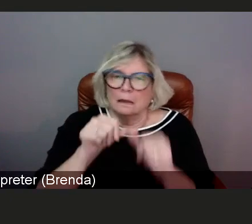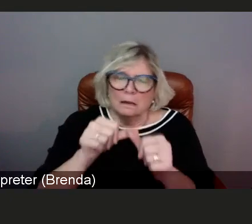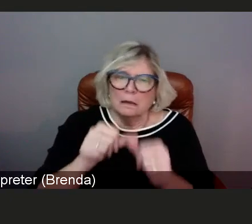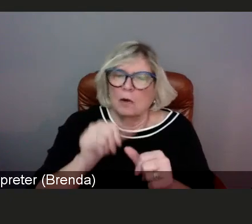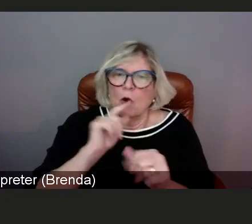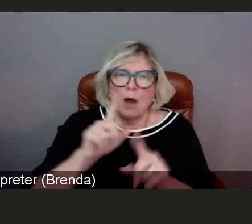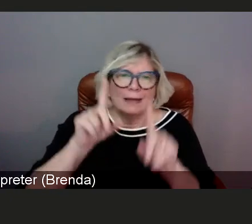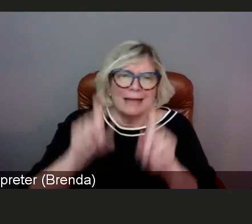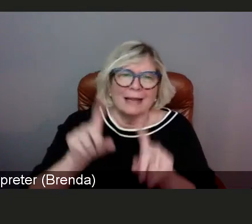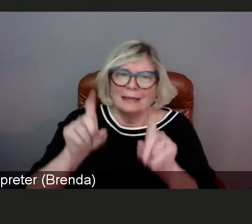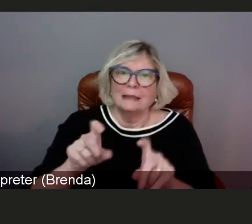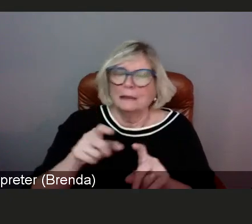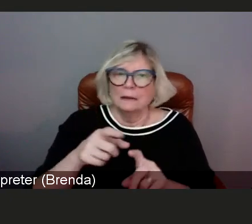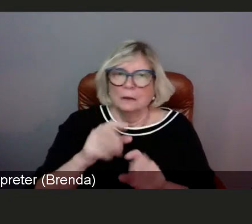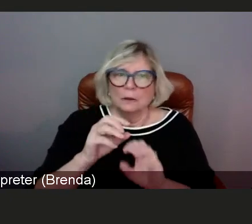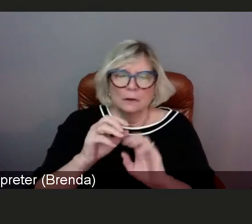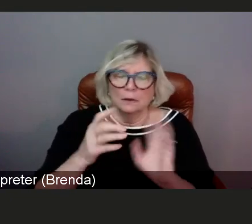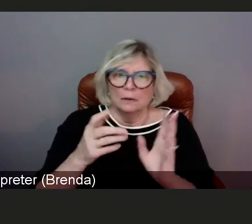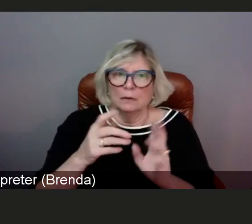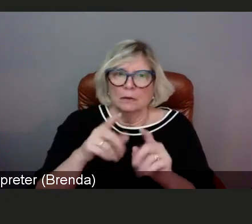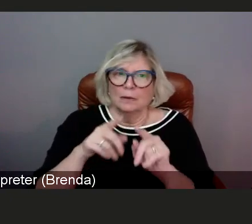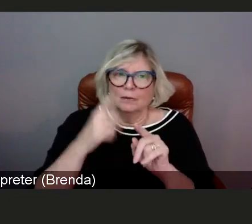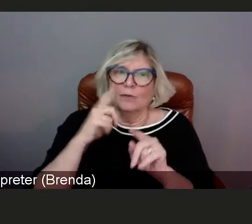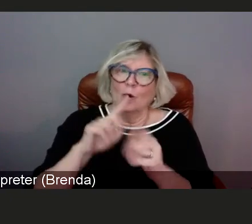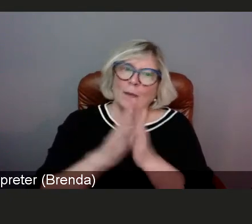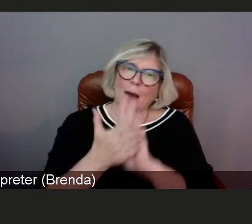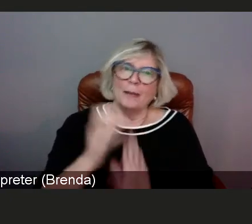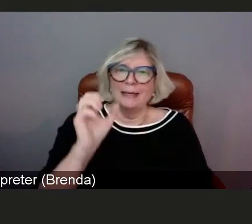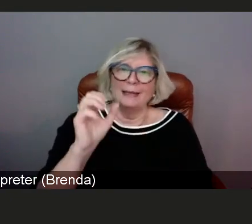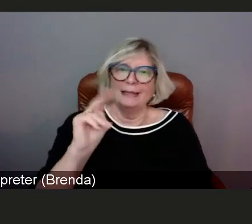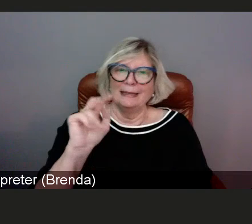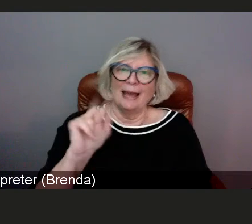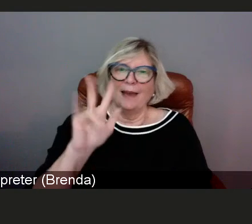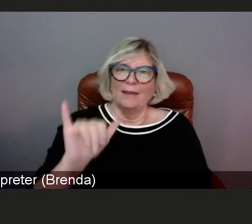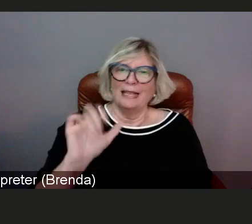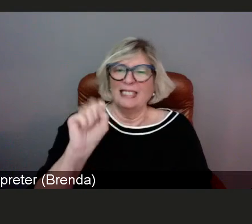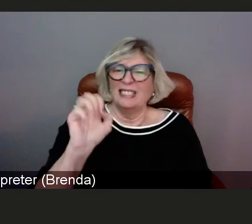and yelled at and they're physically exhausted.